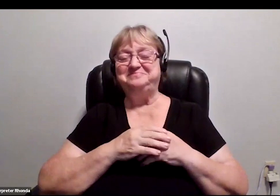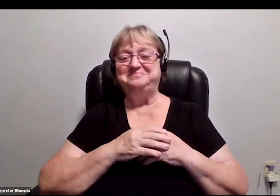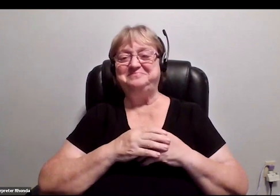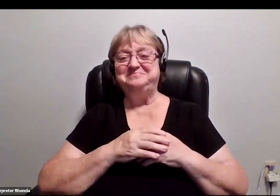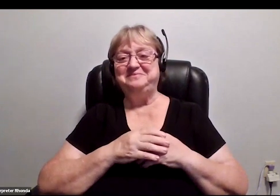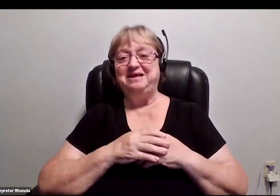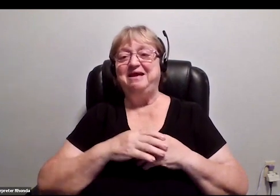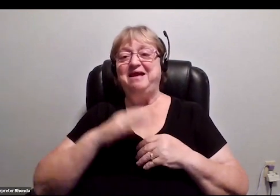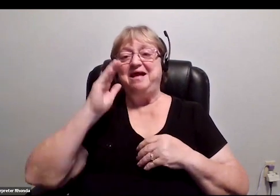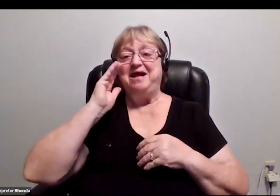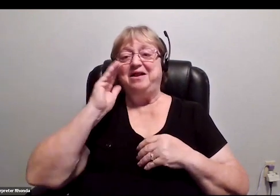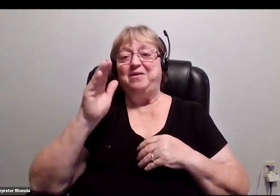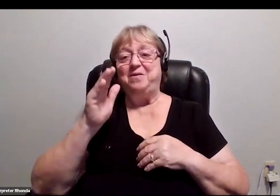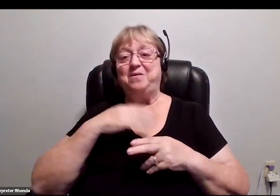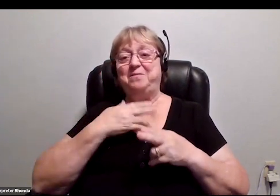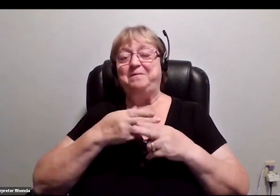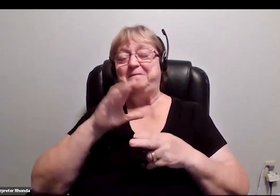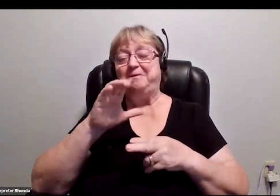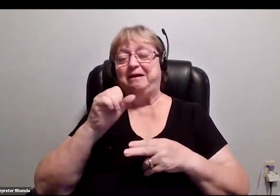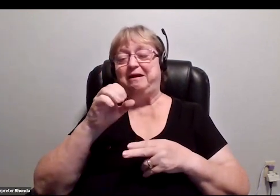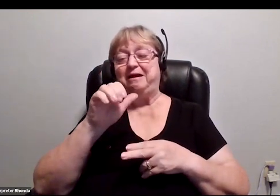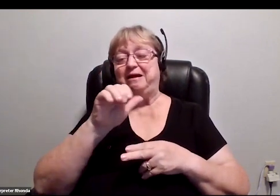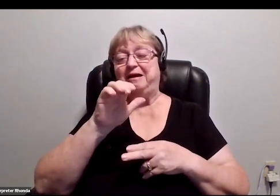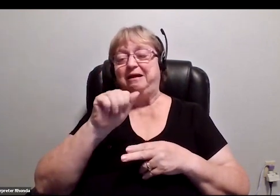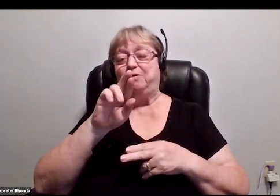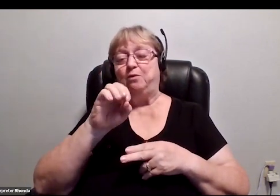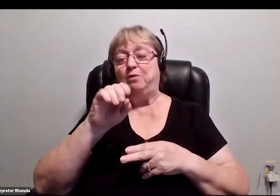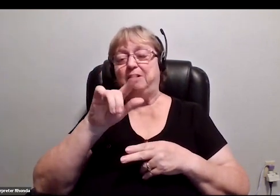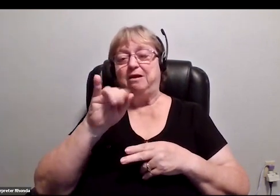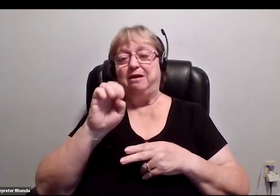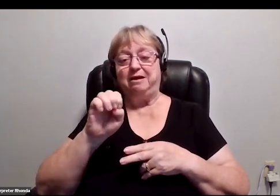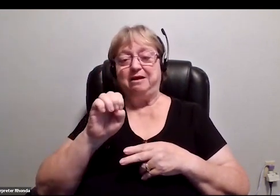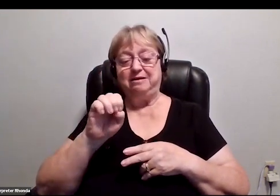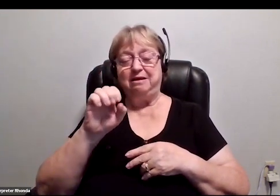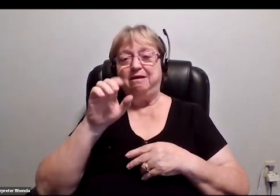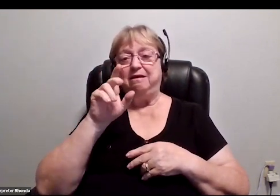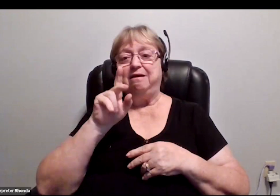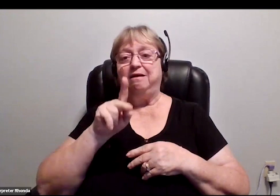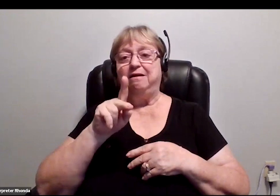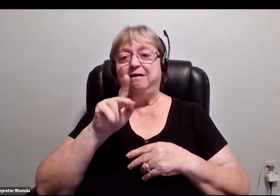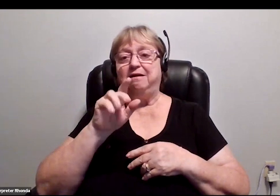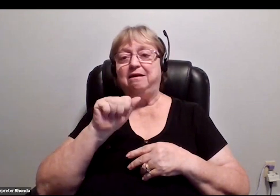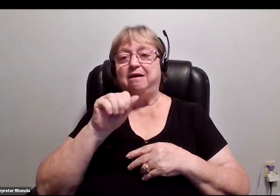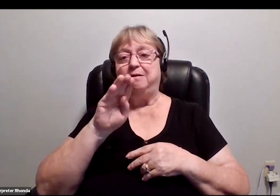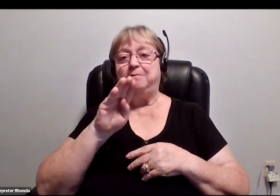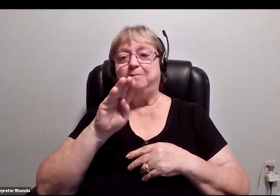Hello, everyone. My name is Caroline Karbowski. My pronouns are she/her and I am a white woman